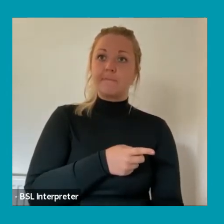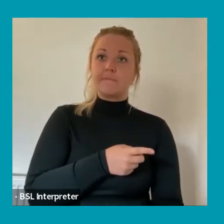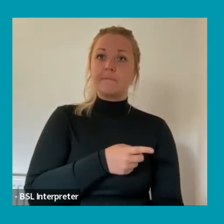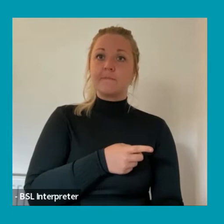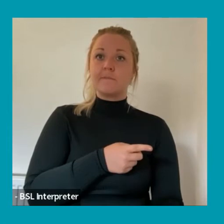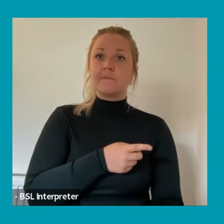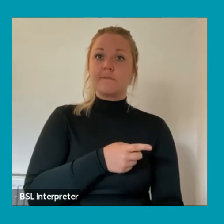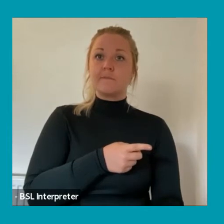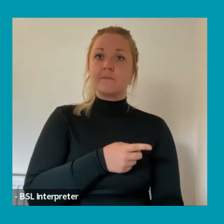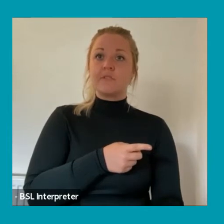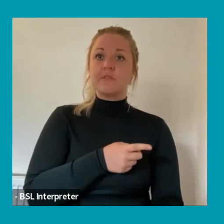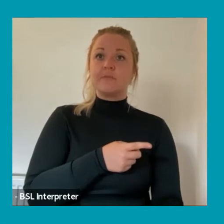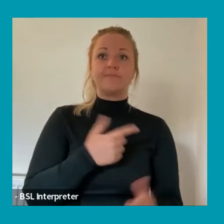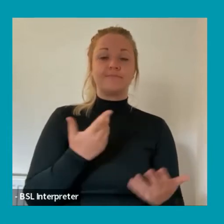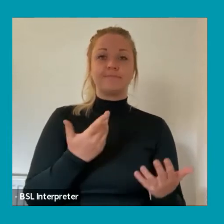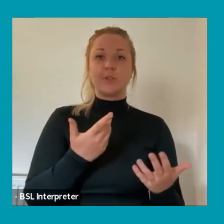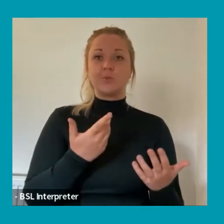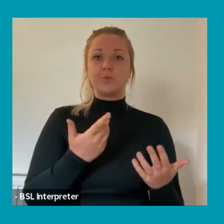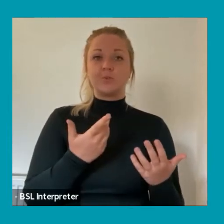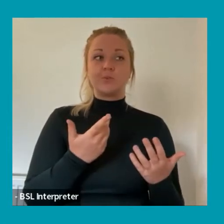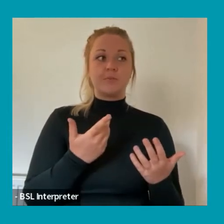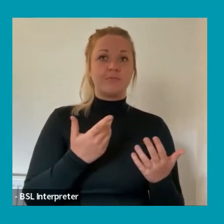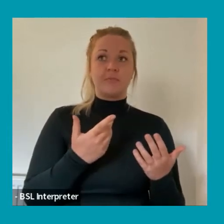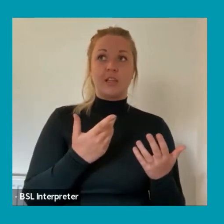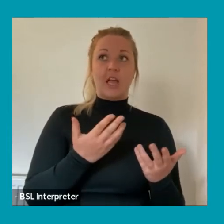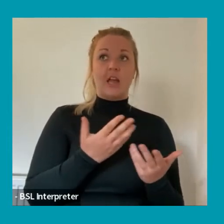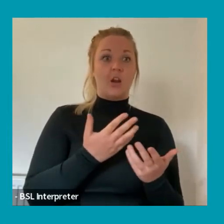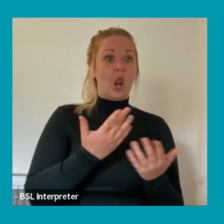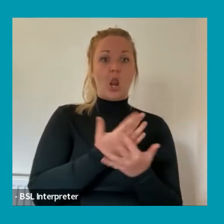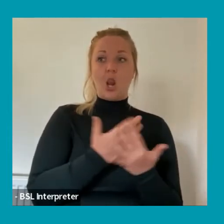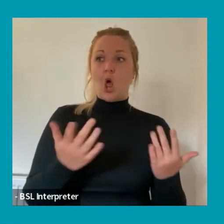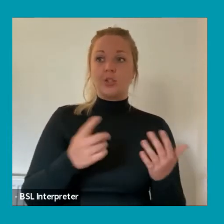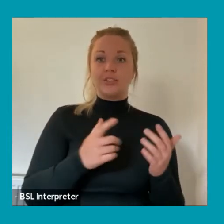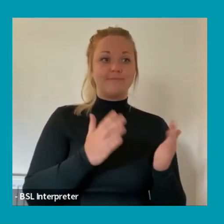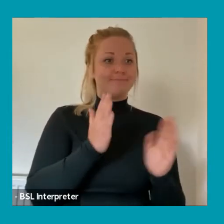sexual orientation or whether it is a hidden disability.